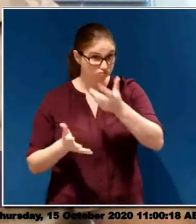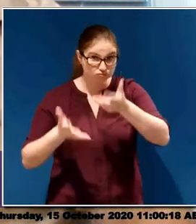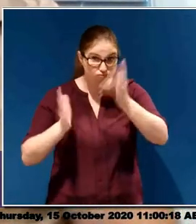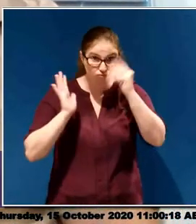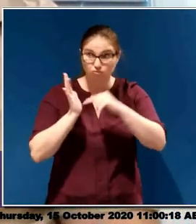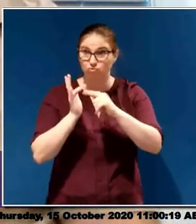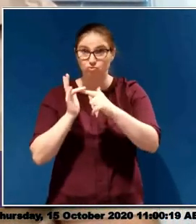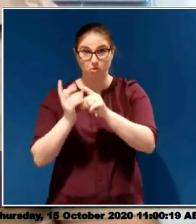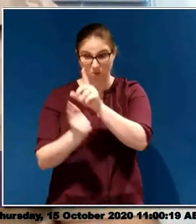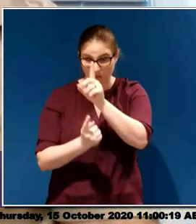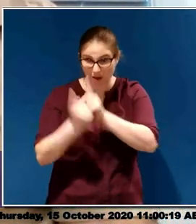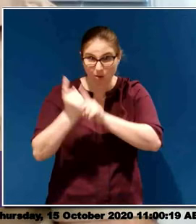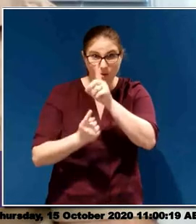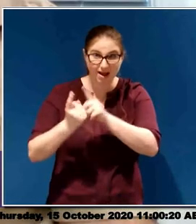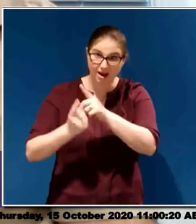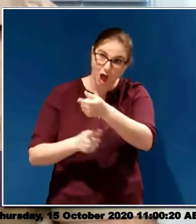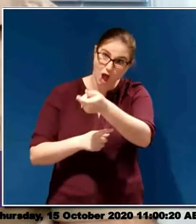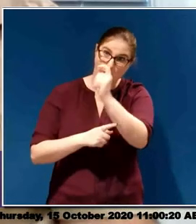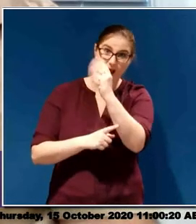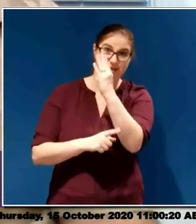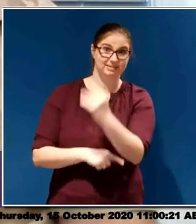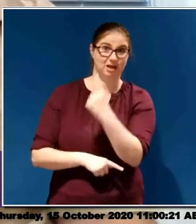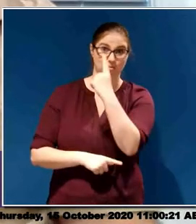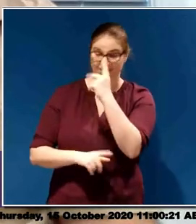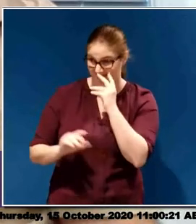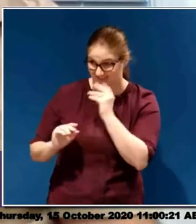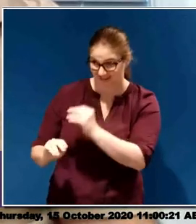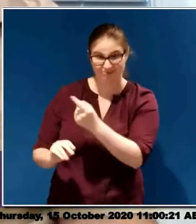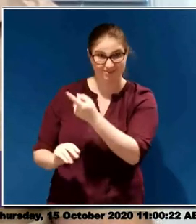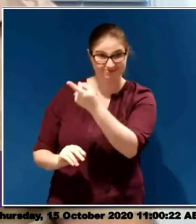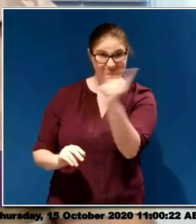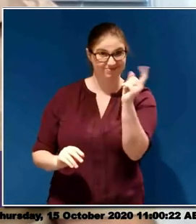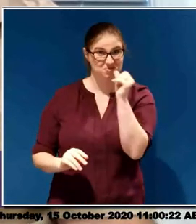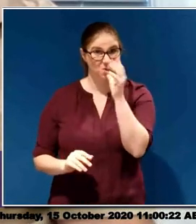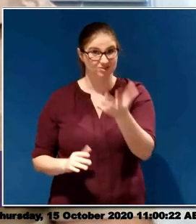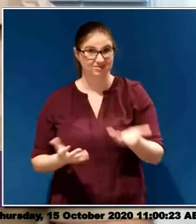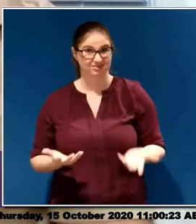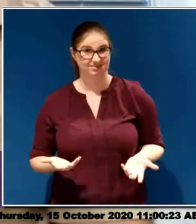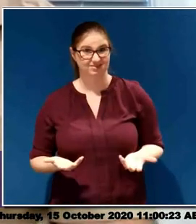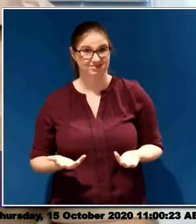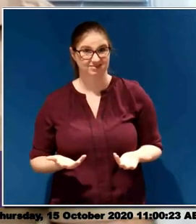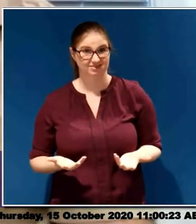and no one wants to take him either. It's not like we're not trying to get him educated.